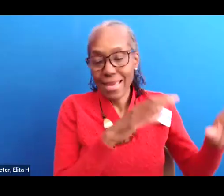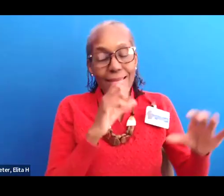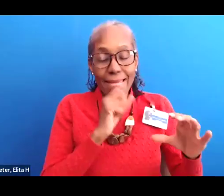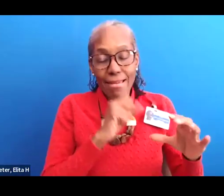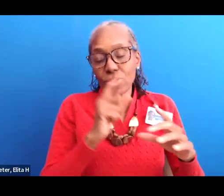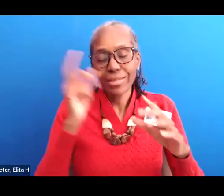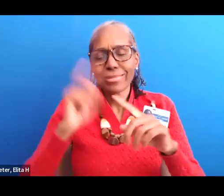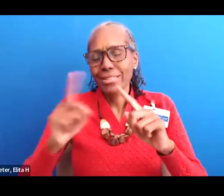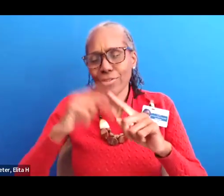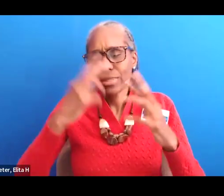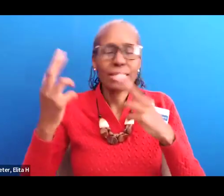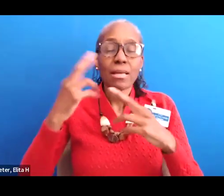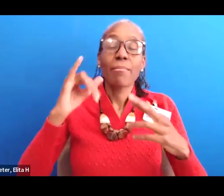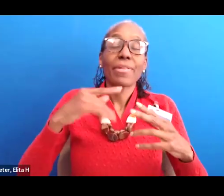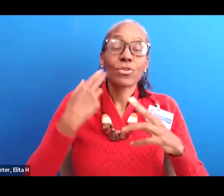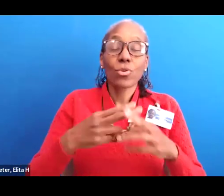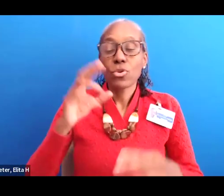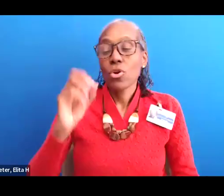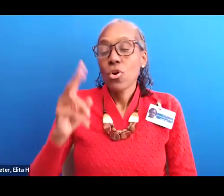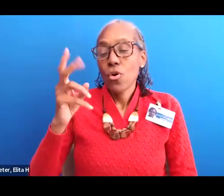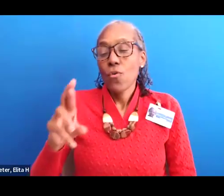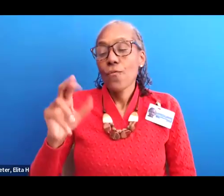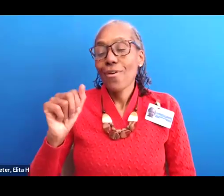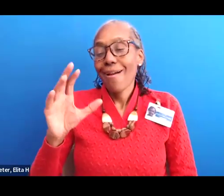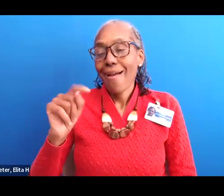and that is the diagnosis, and this medication is for that.